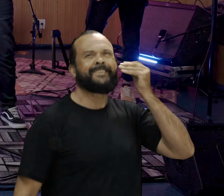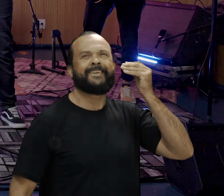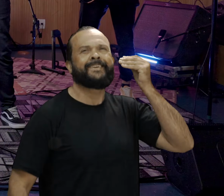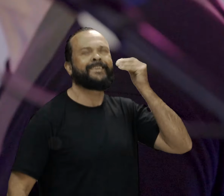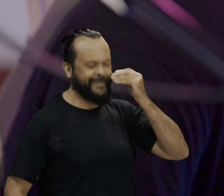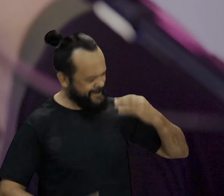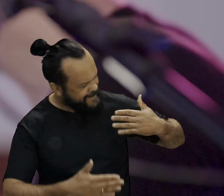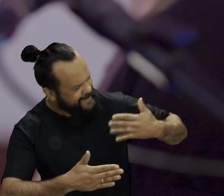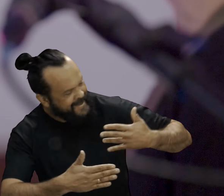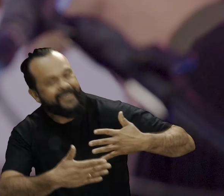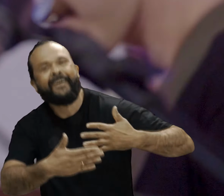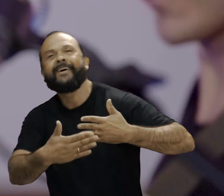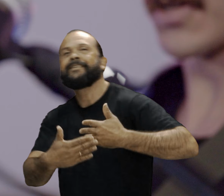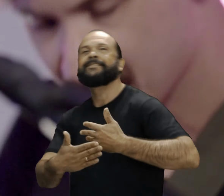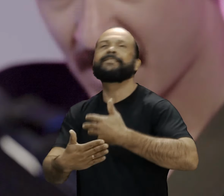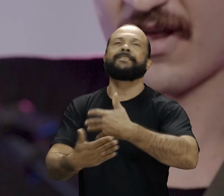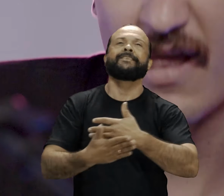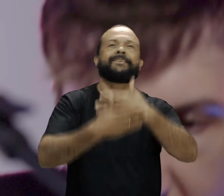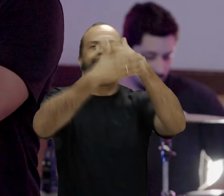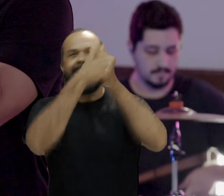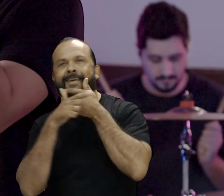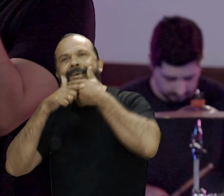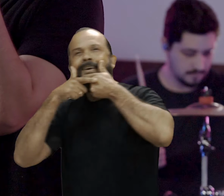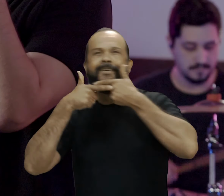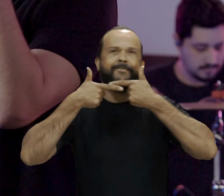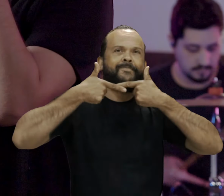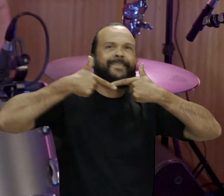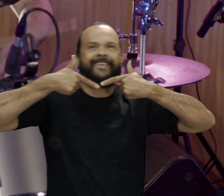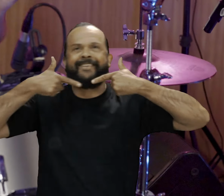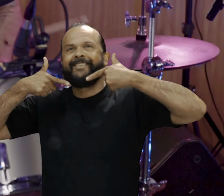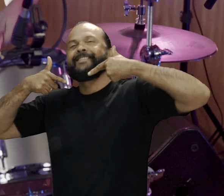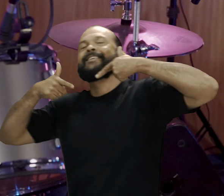I will let myself smile